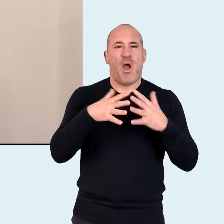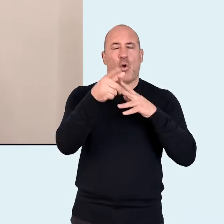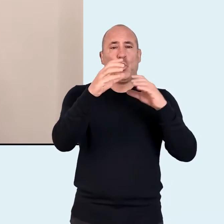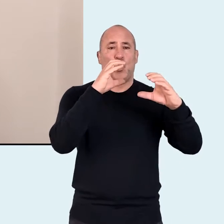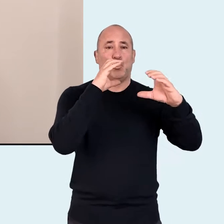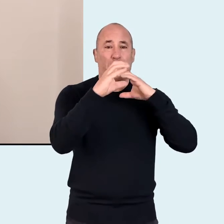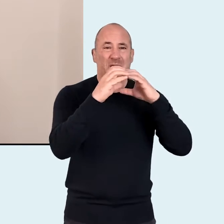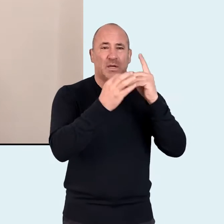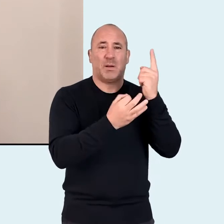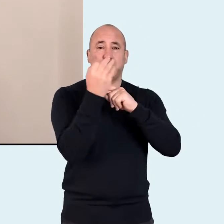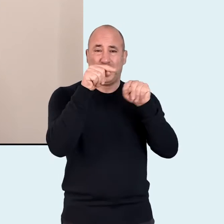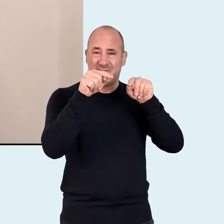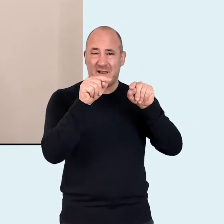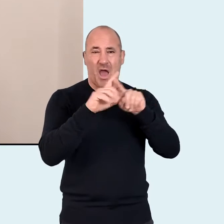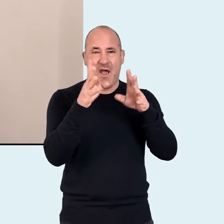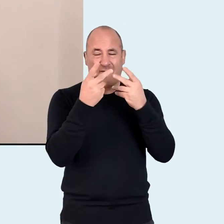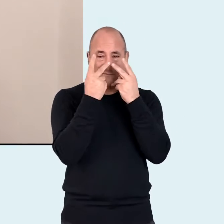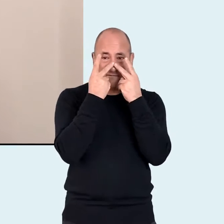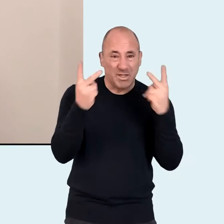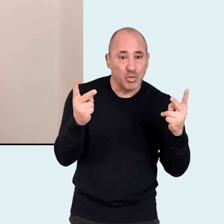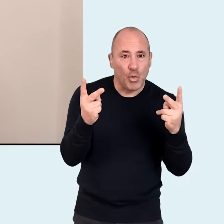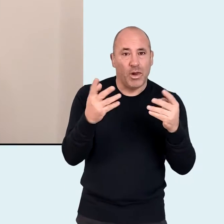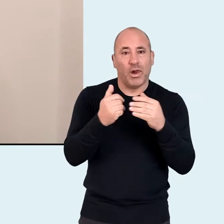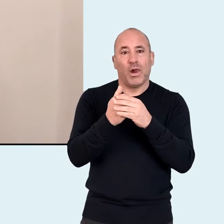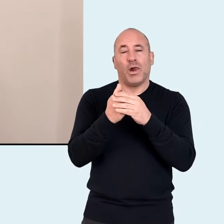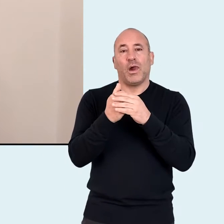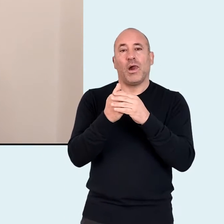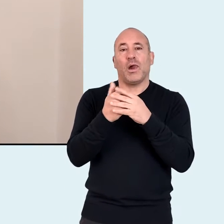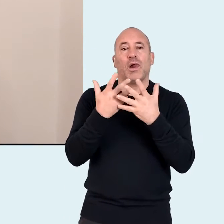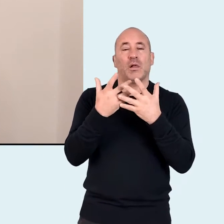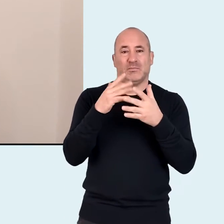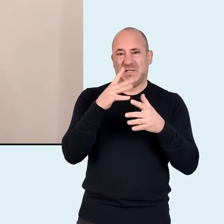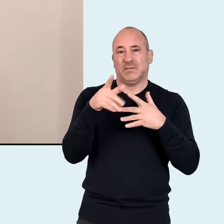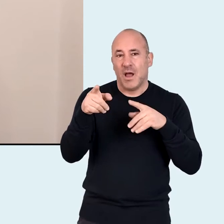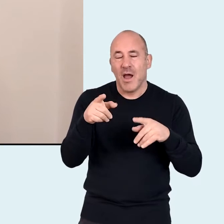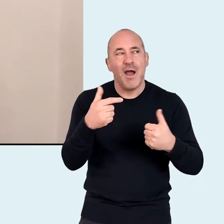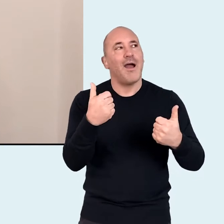communication could be things like visual resources as a way to support what you're